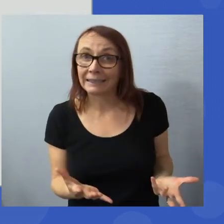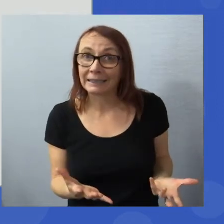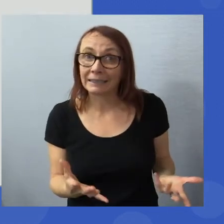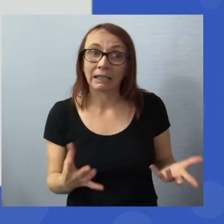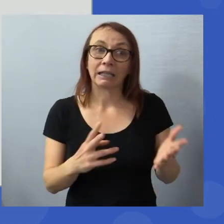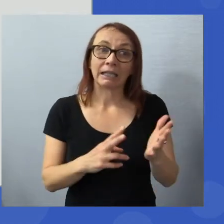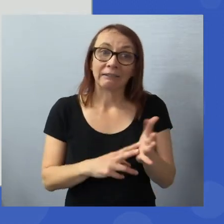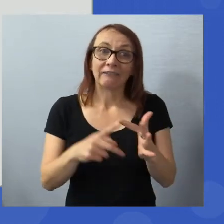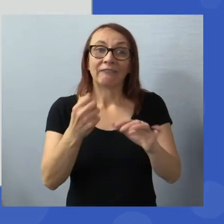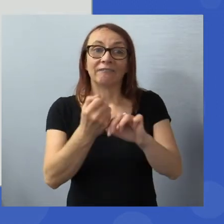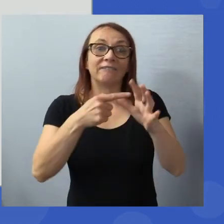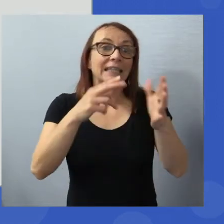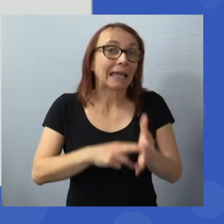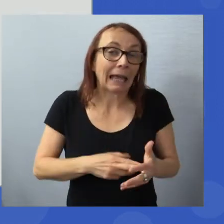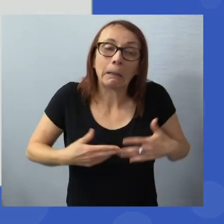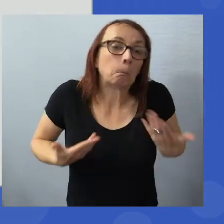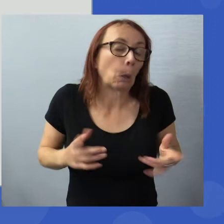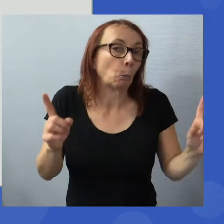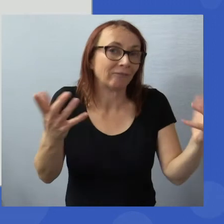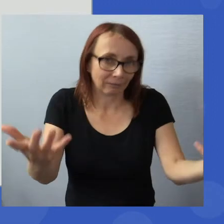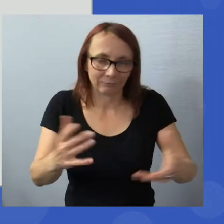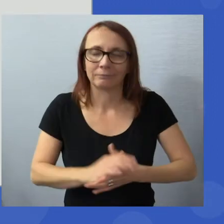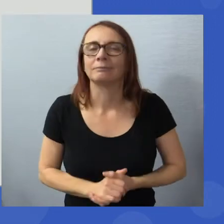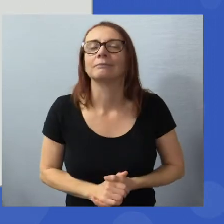cake okay so you can you can imagine in your head if you favor tea cakes press